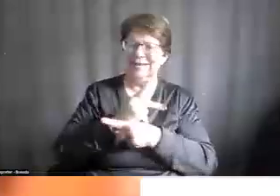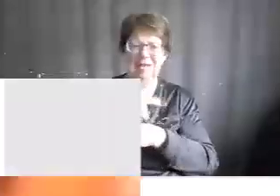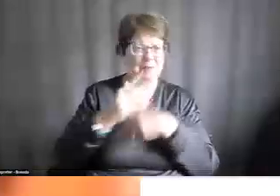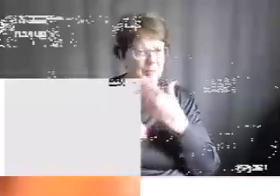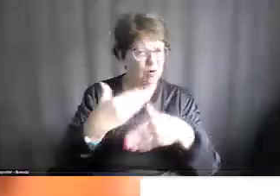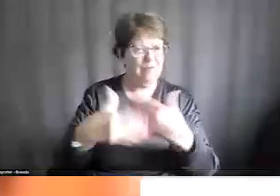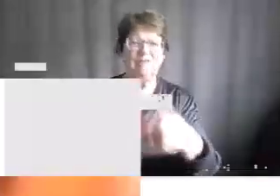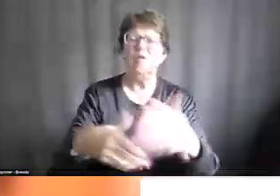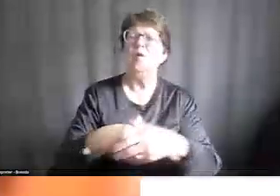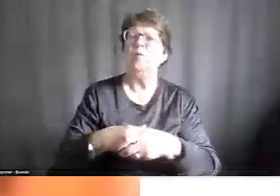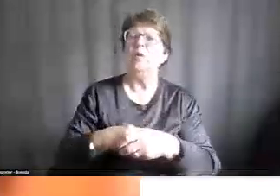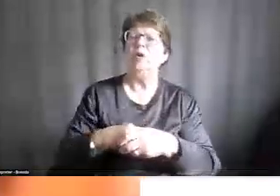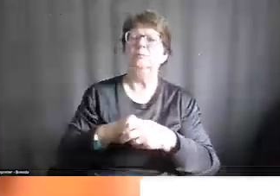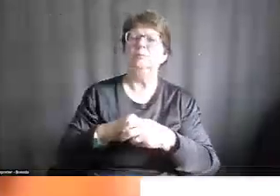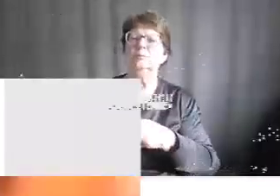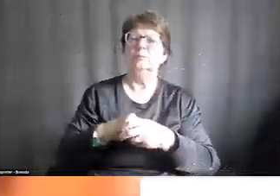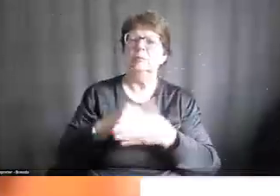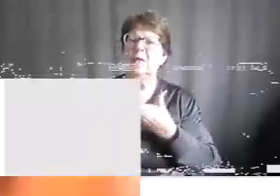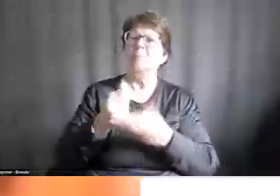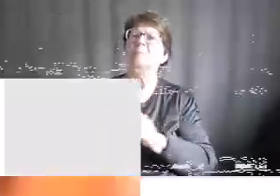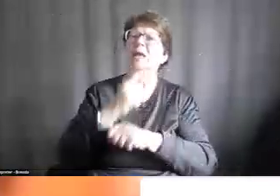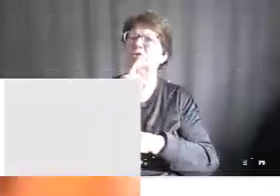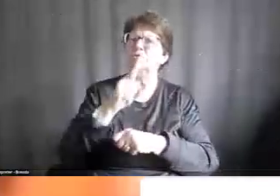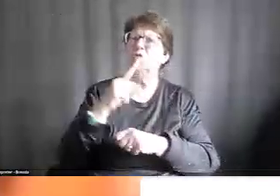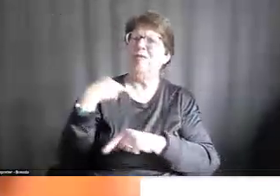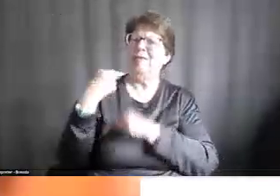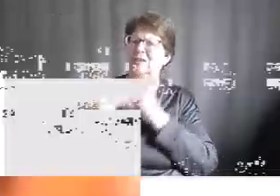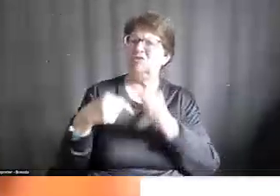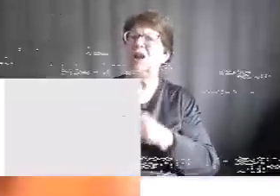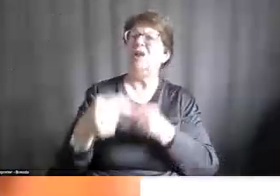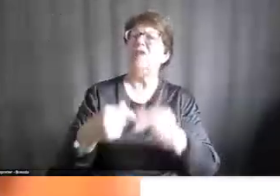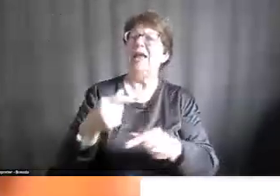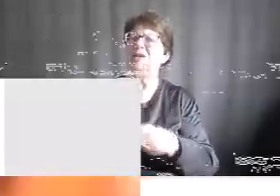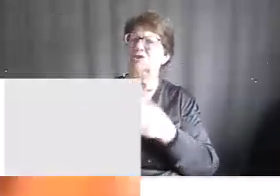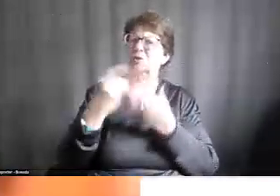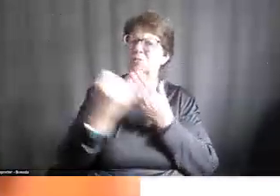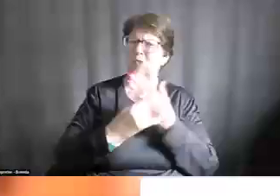Boardroom: And help ensure that the generational project stays on track and brings us closer.